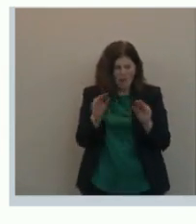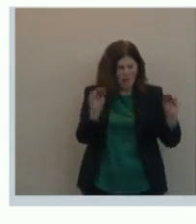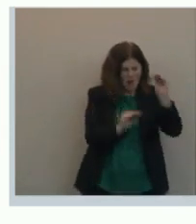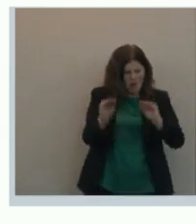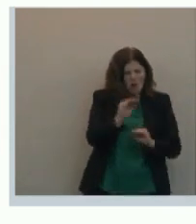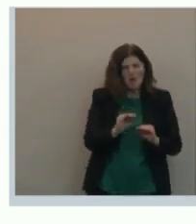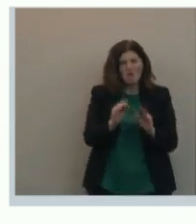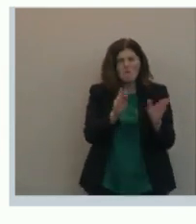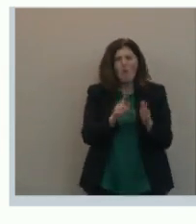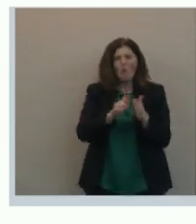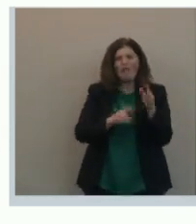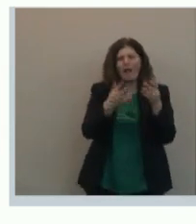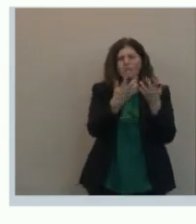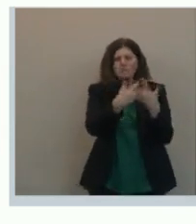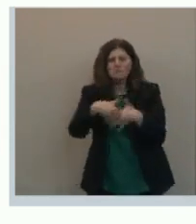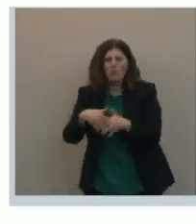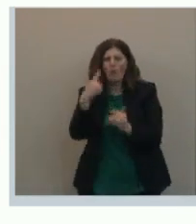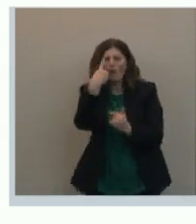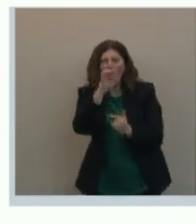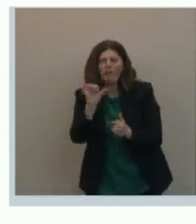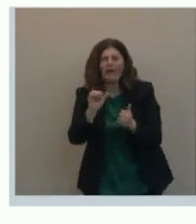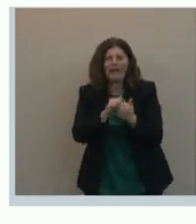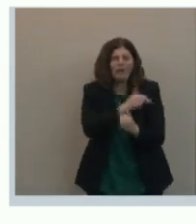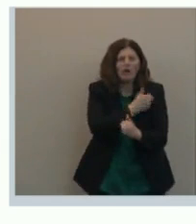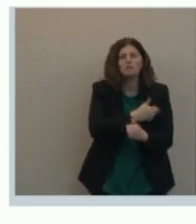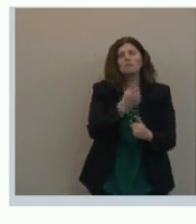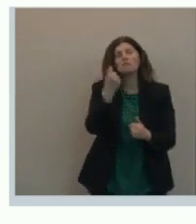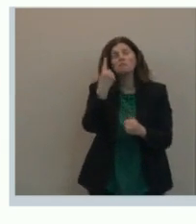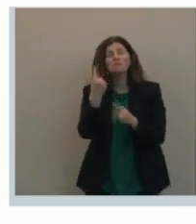WE CAN PLAN HOW PEOPLE ARE GOING TO MOVE.